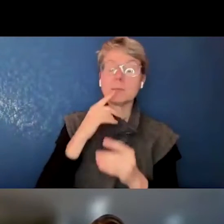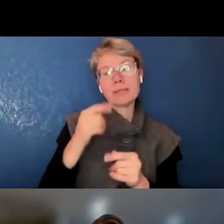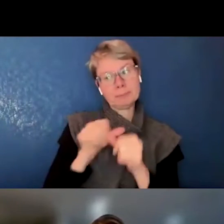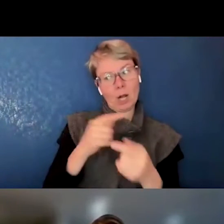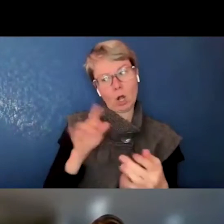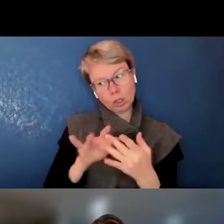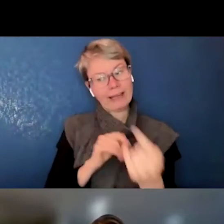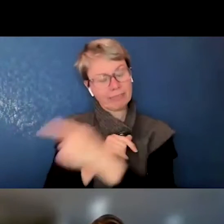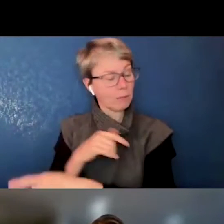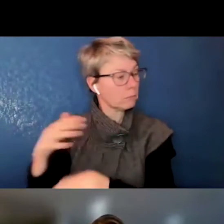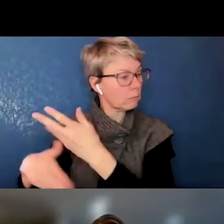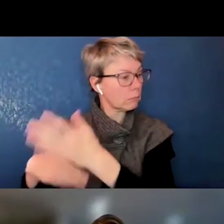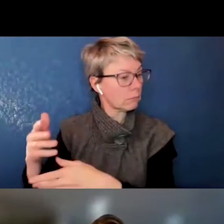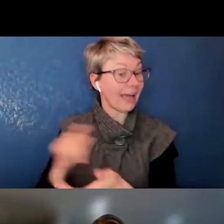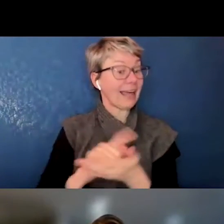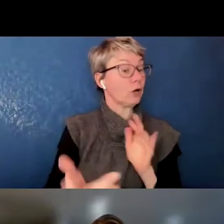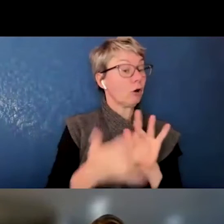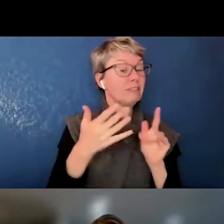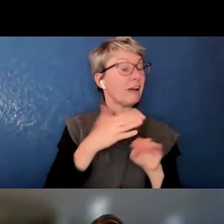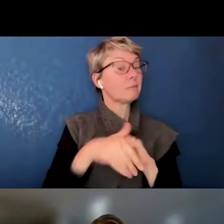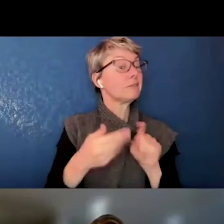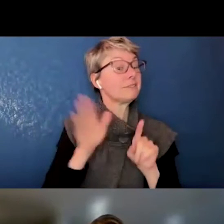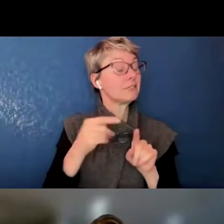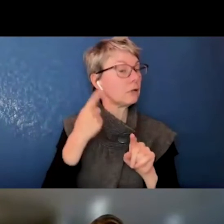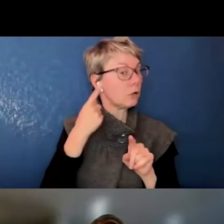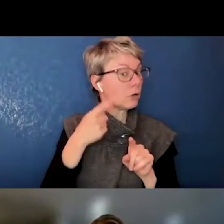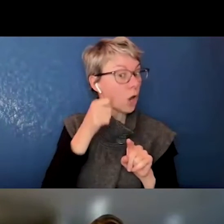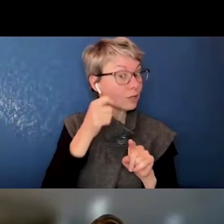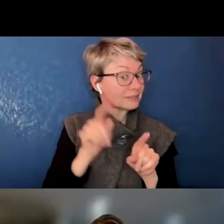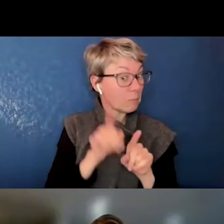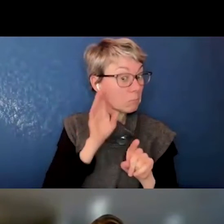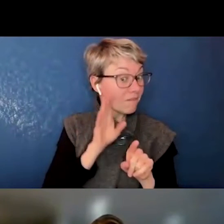outcome and to know that they were safe and well oh that's amazing that's so good to hear